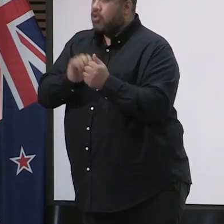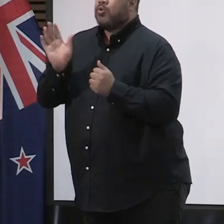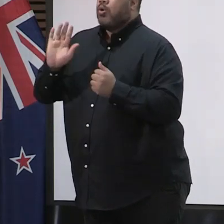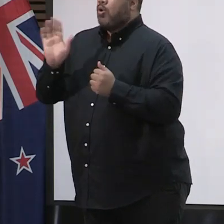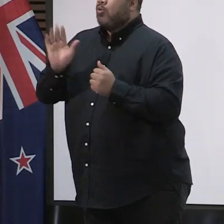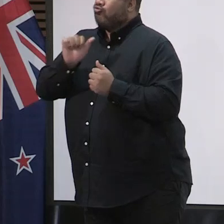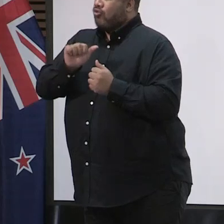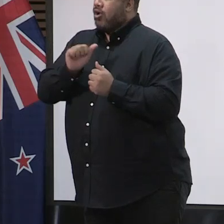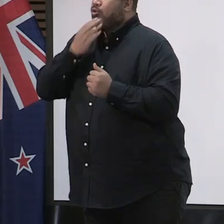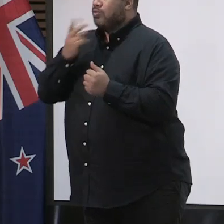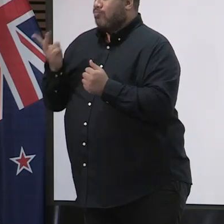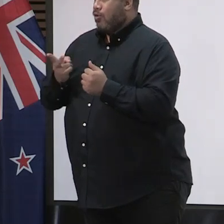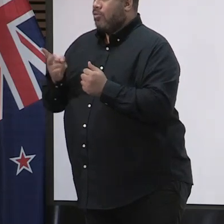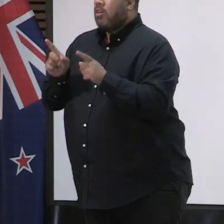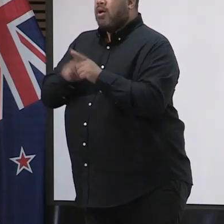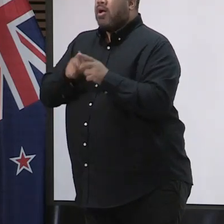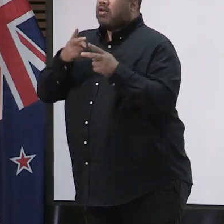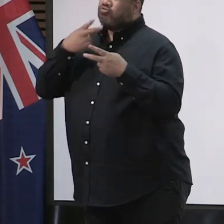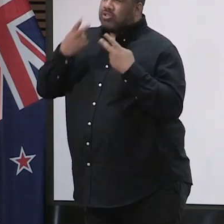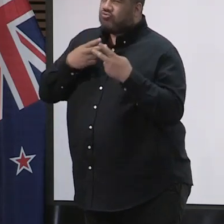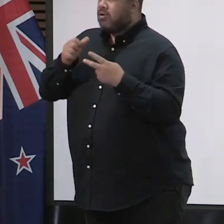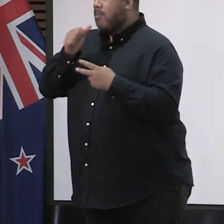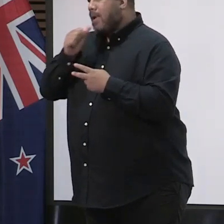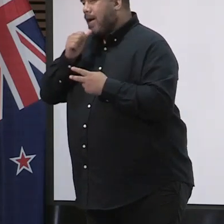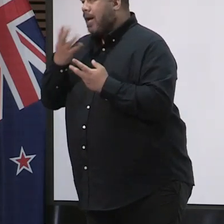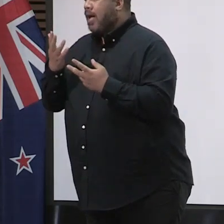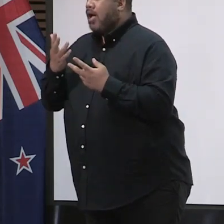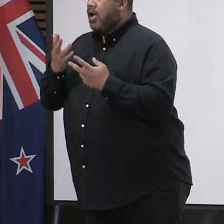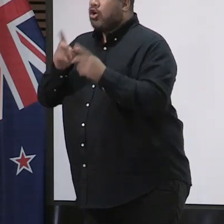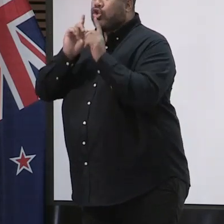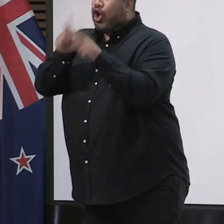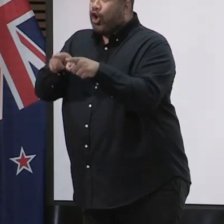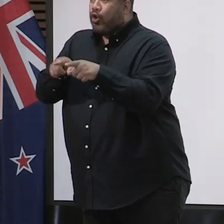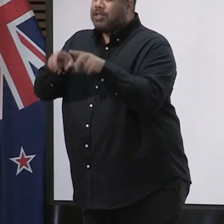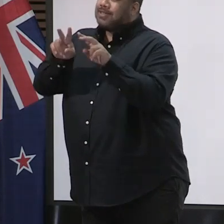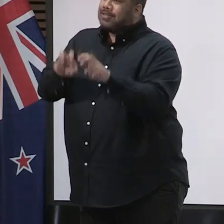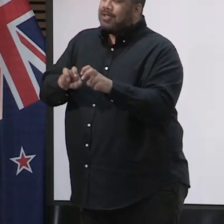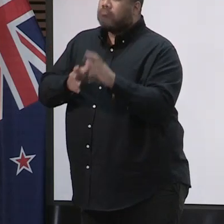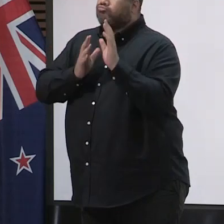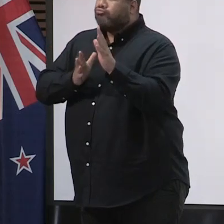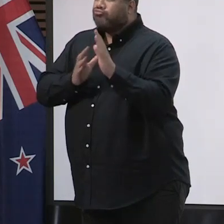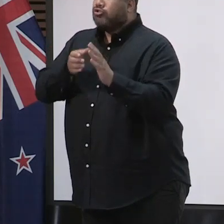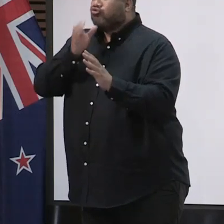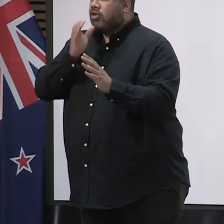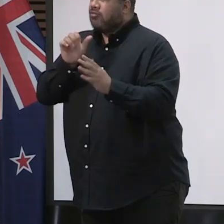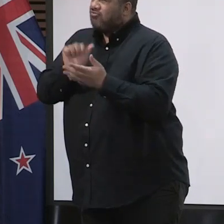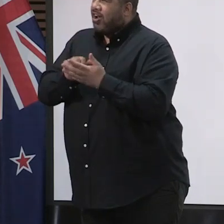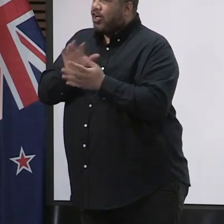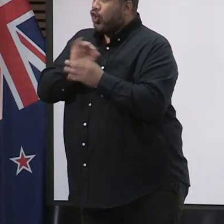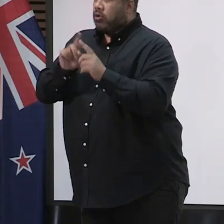outlet, is that correct? Retail